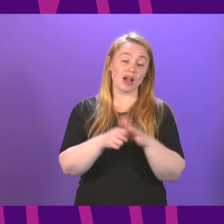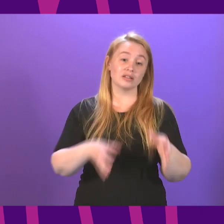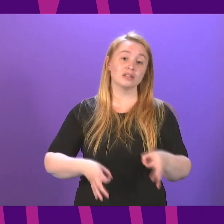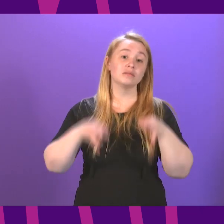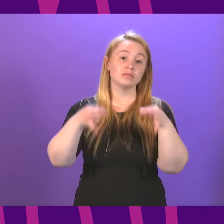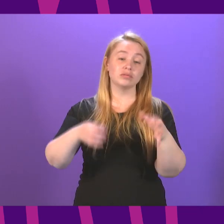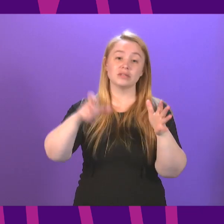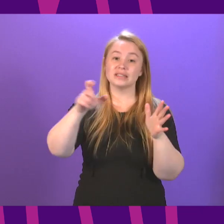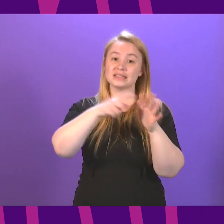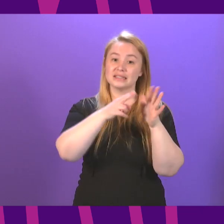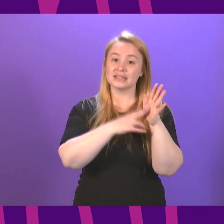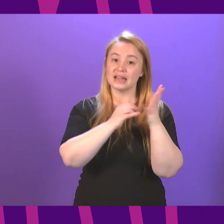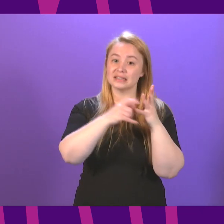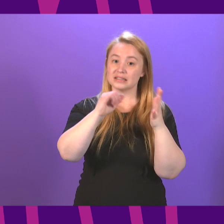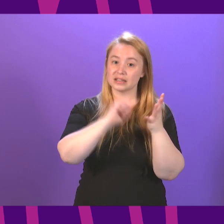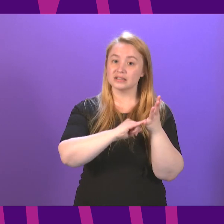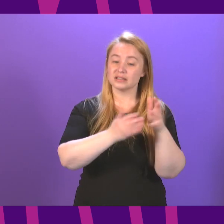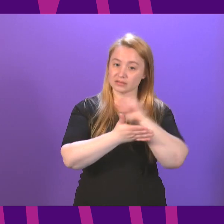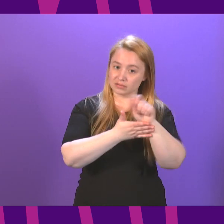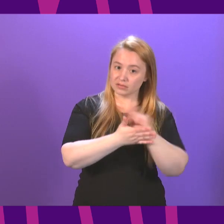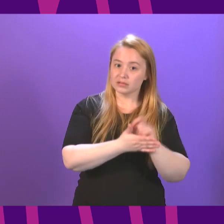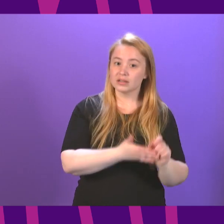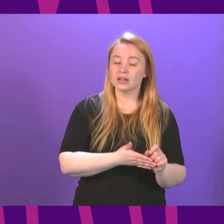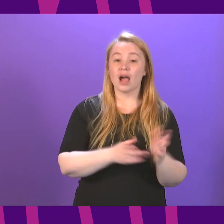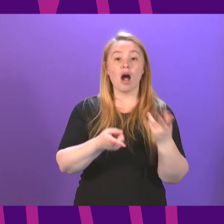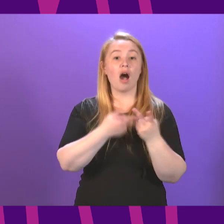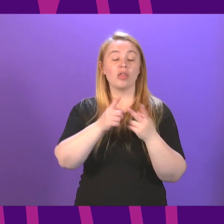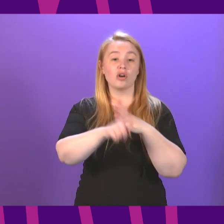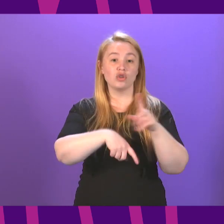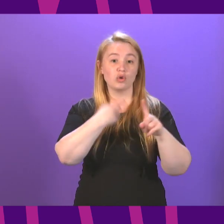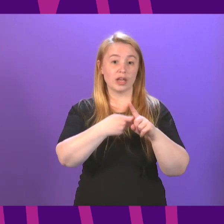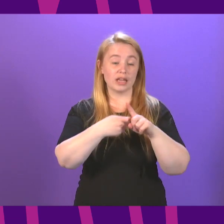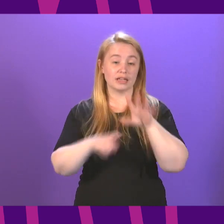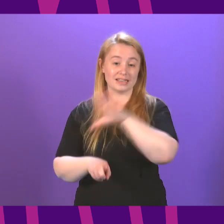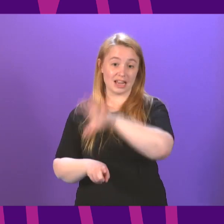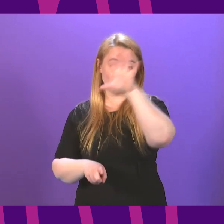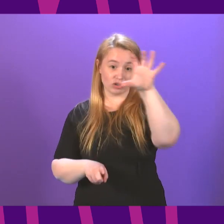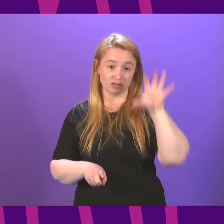pandemic. I know that other United Kingdom nations took a different decision, and there